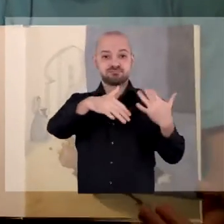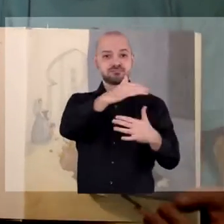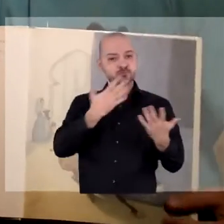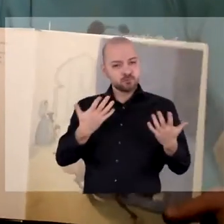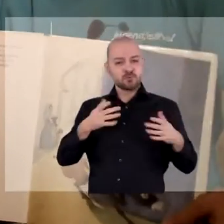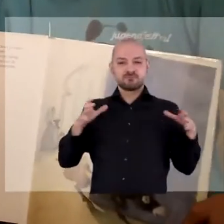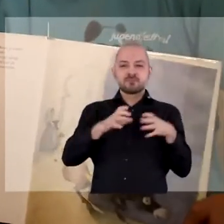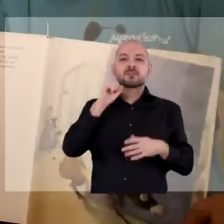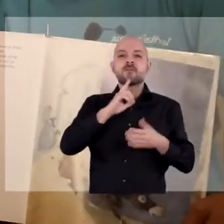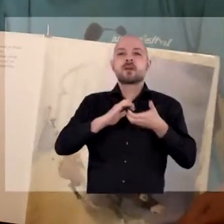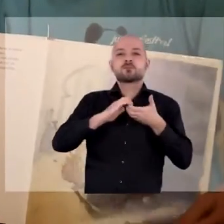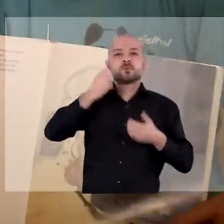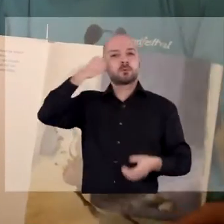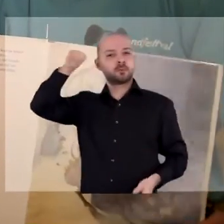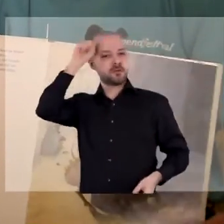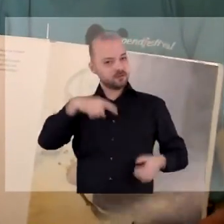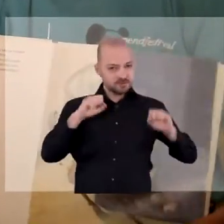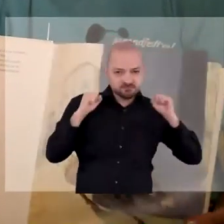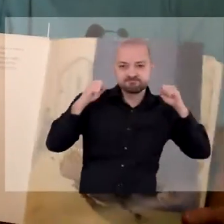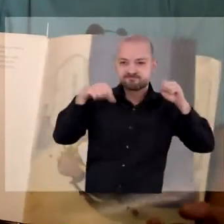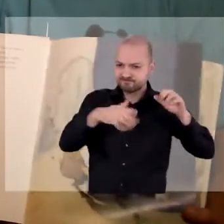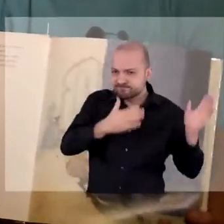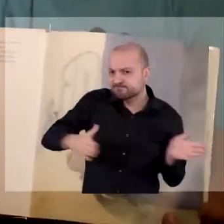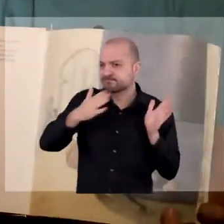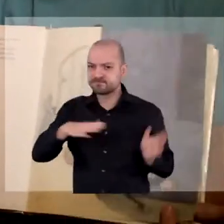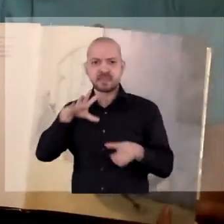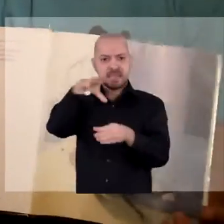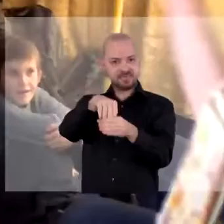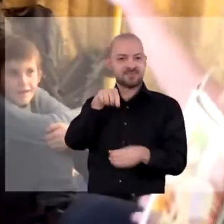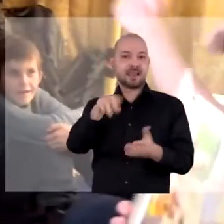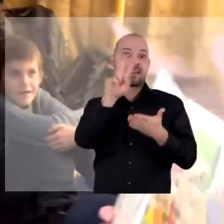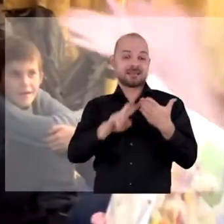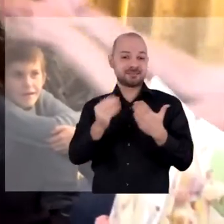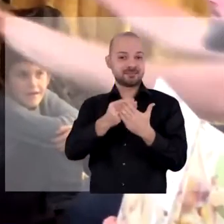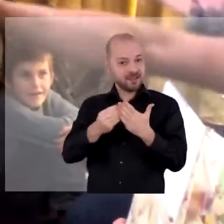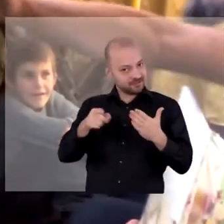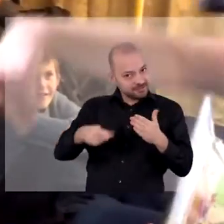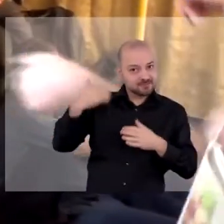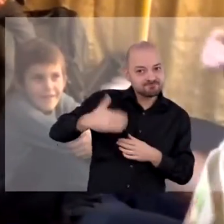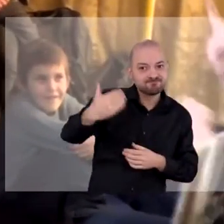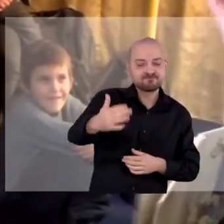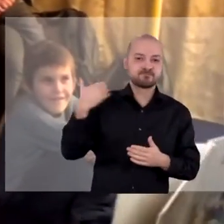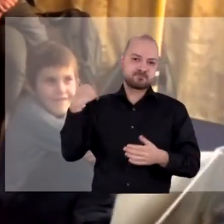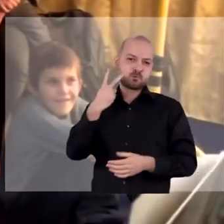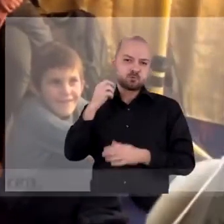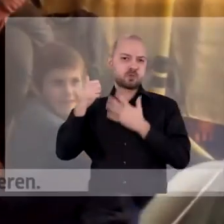This is what the German Association for the Deaf in Berlin is committed to and that is why it has been organising the “Lesezeichen” event since 2006.